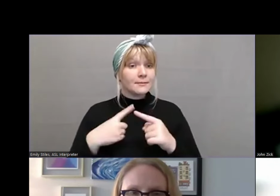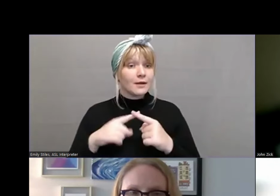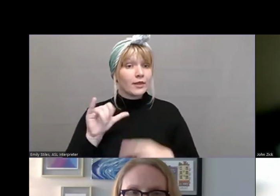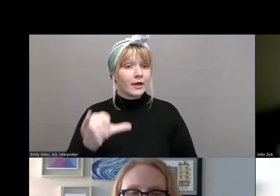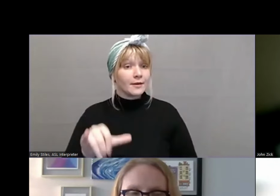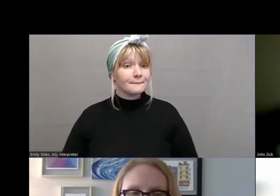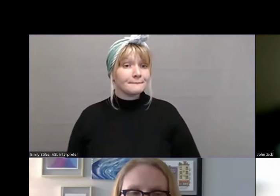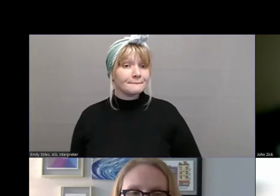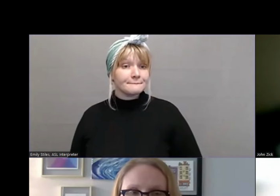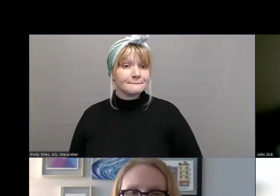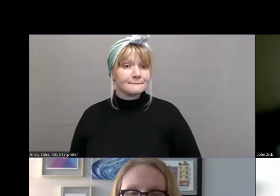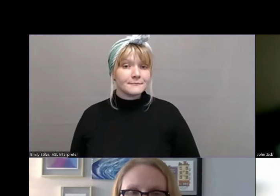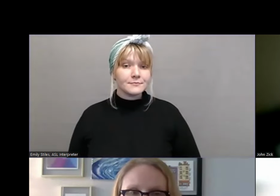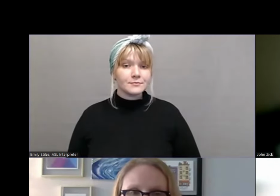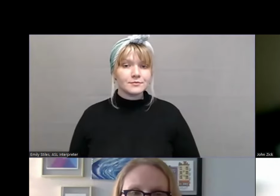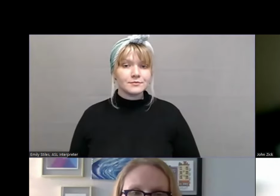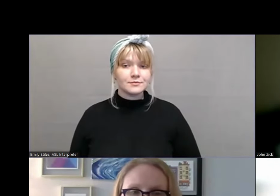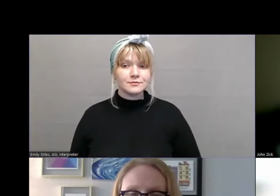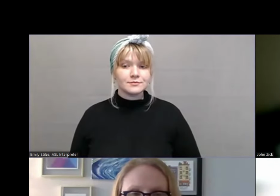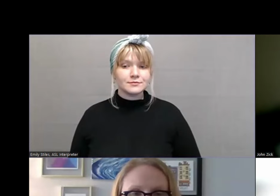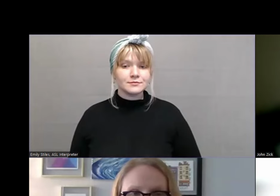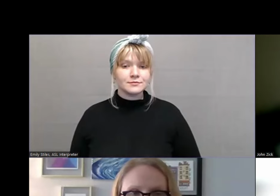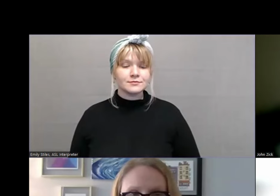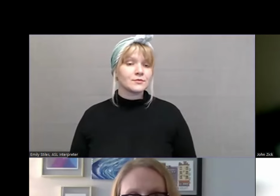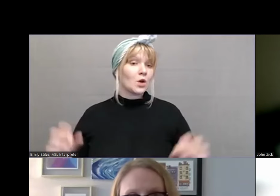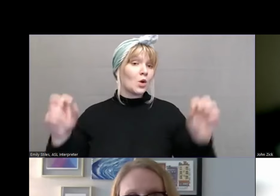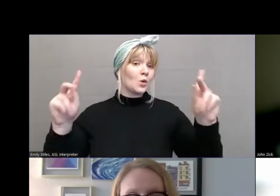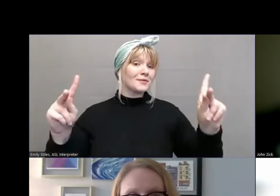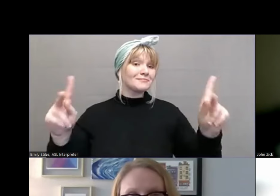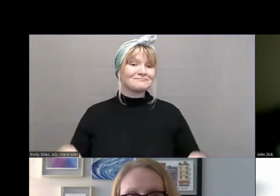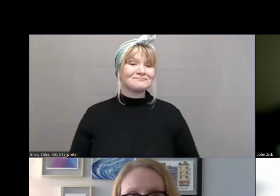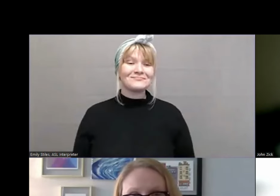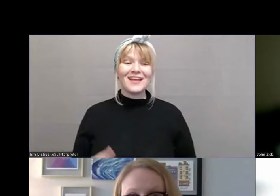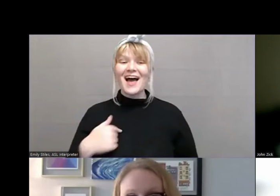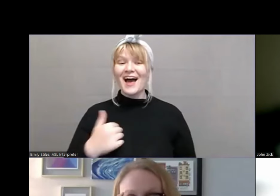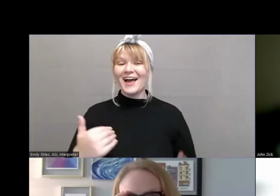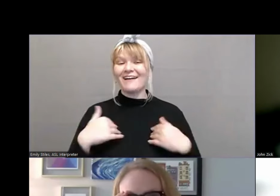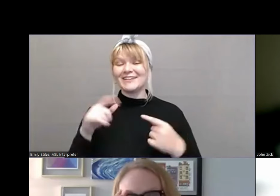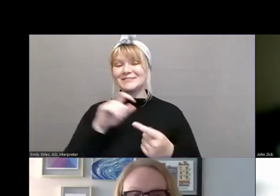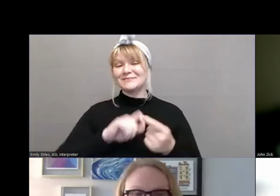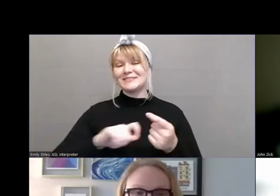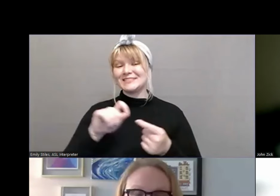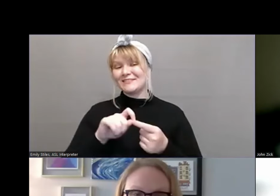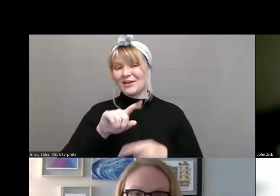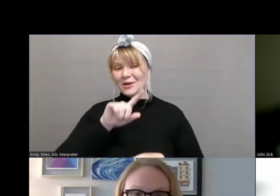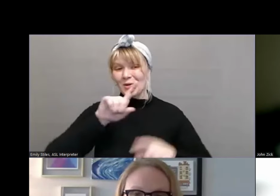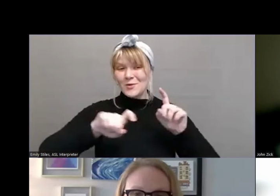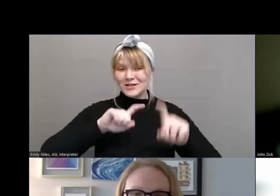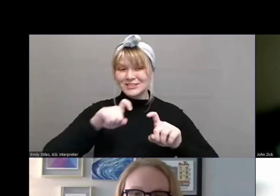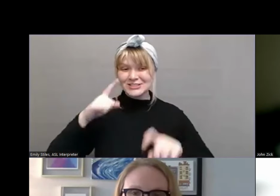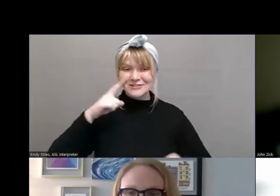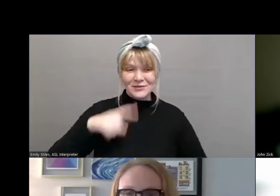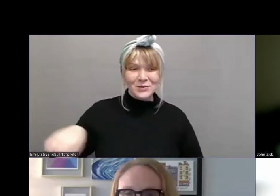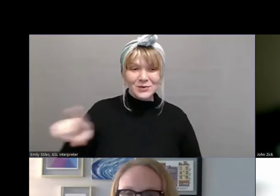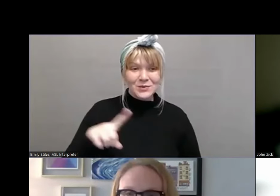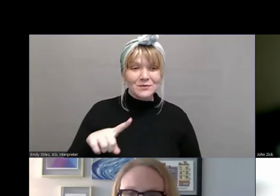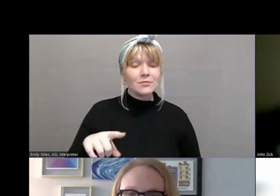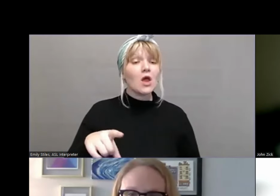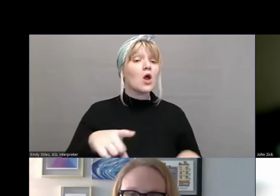OK, then I have specific questions for all of you, and also for those attending today,